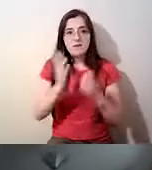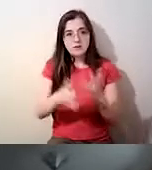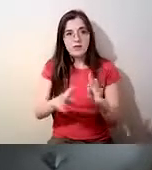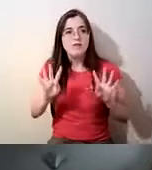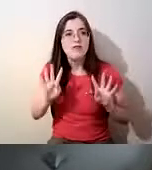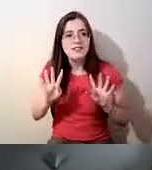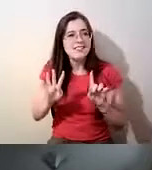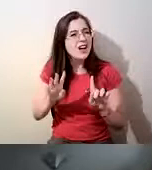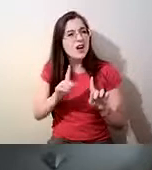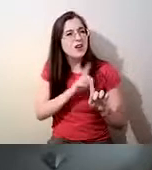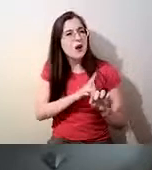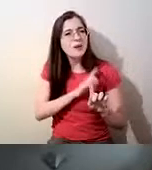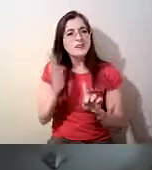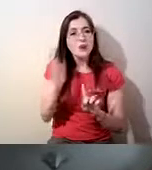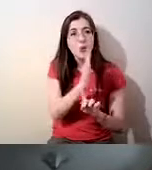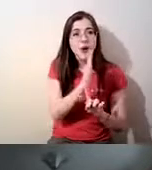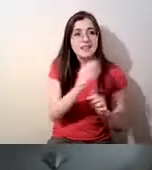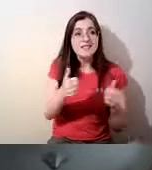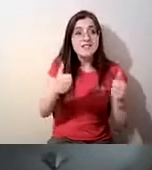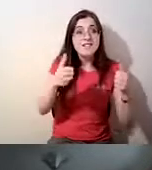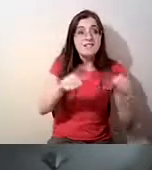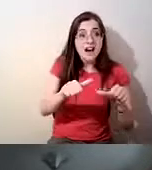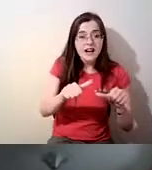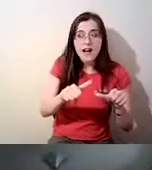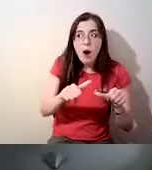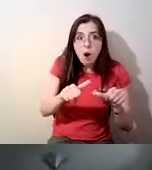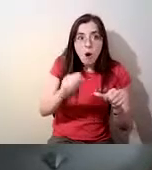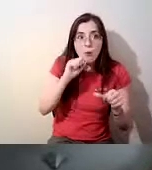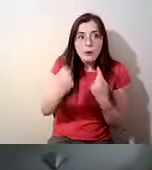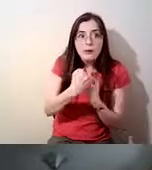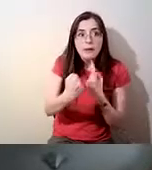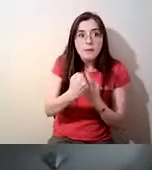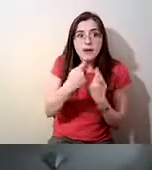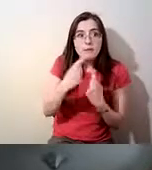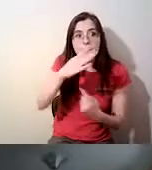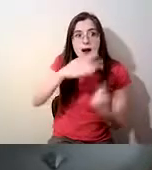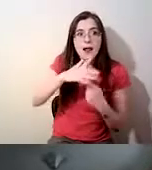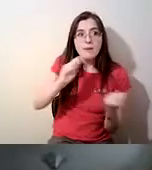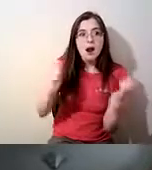because the west is finally going to be impacted by climate change and then suddenly you know